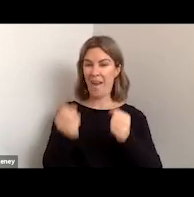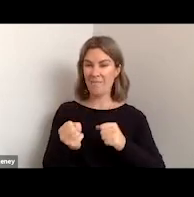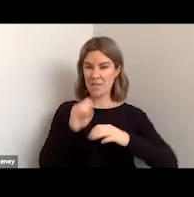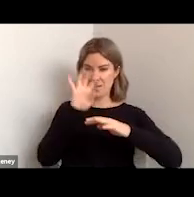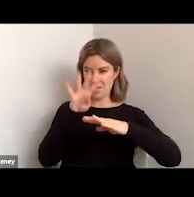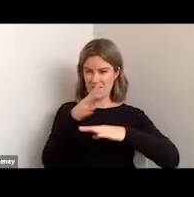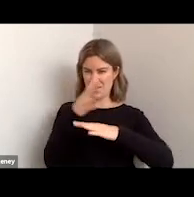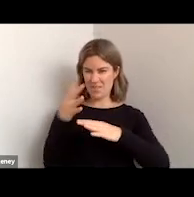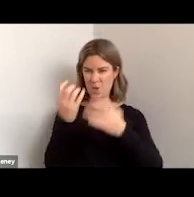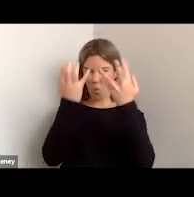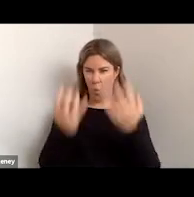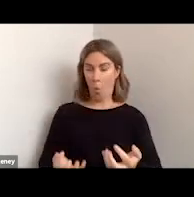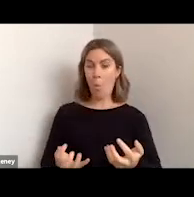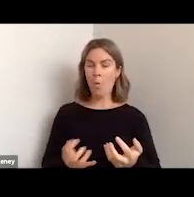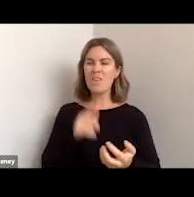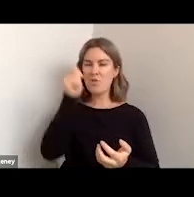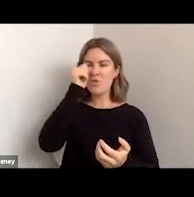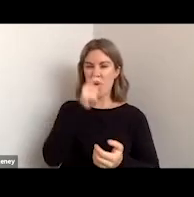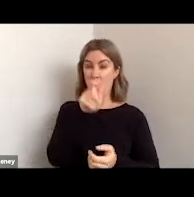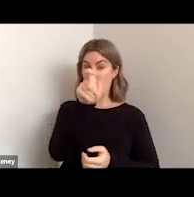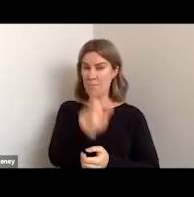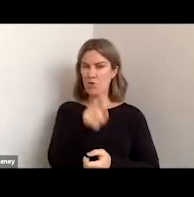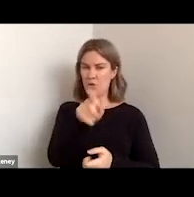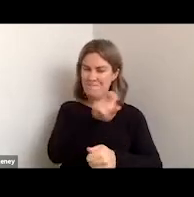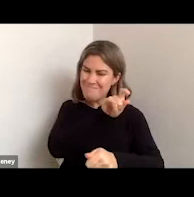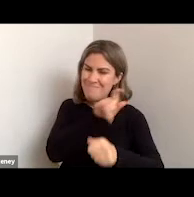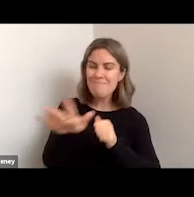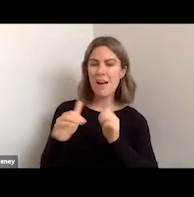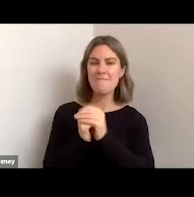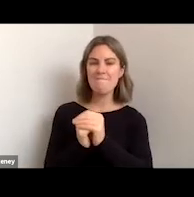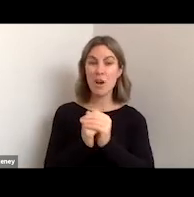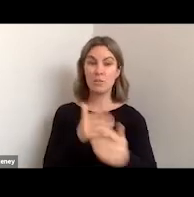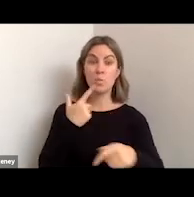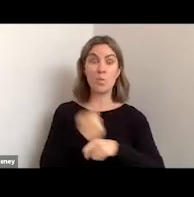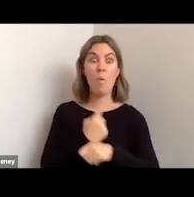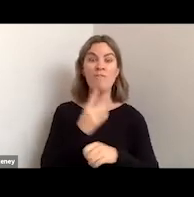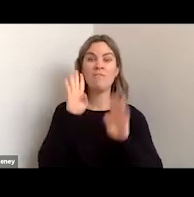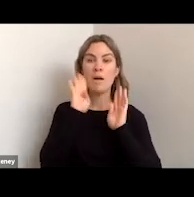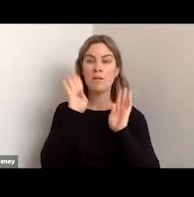always talk to them on Facebook - but your aunty who lives overseas, you don't see her very often.